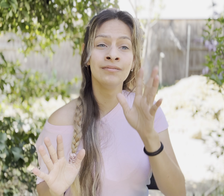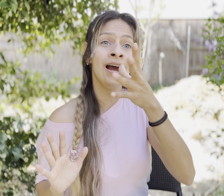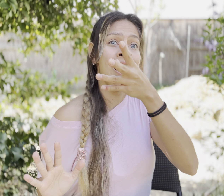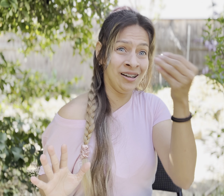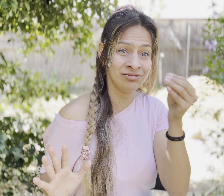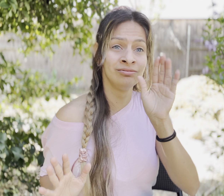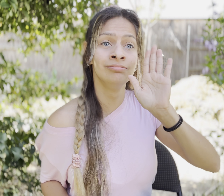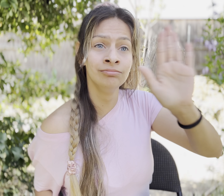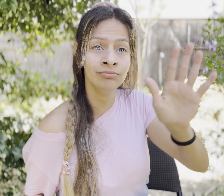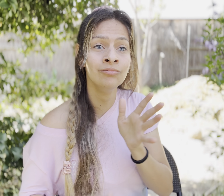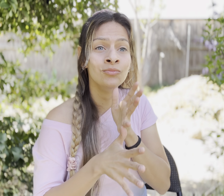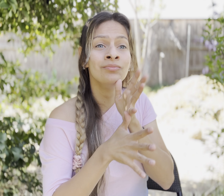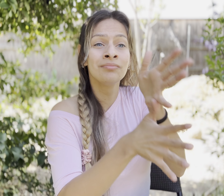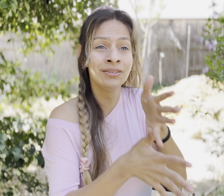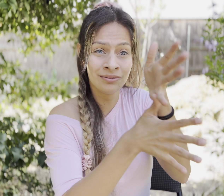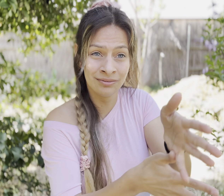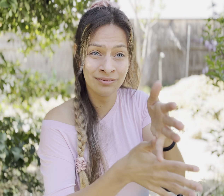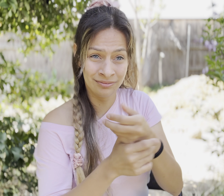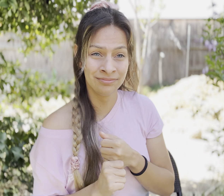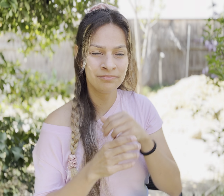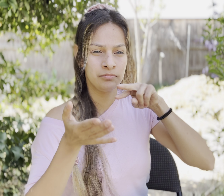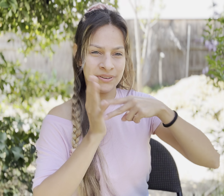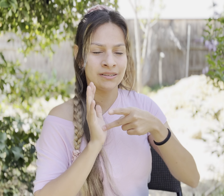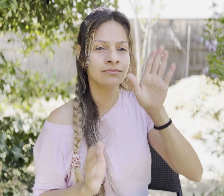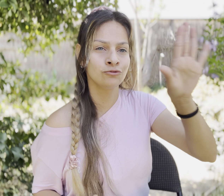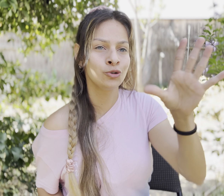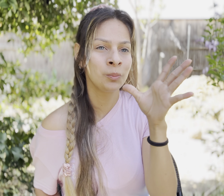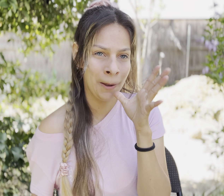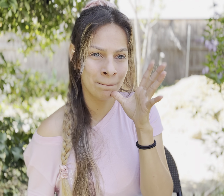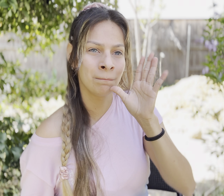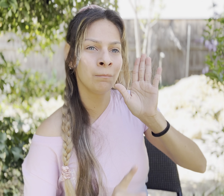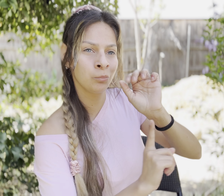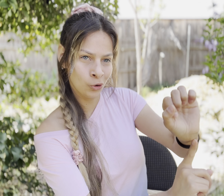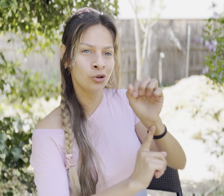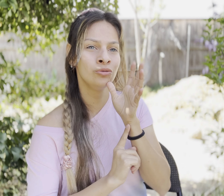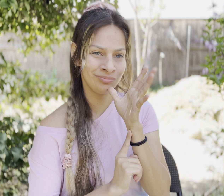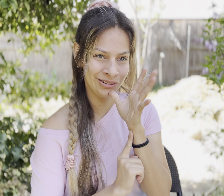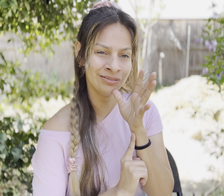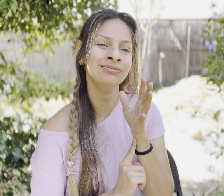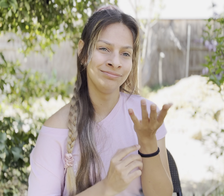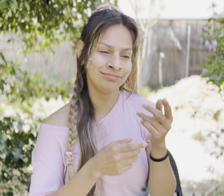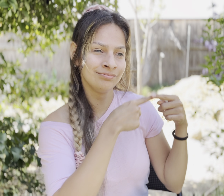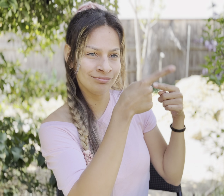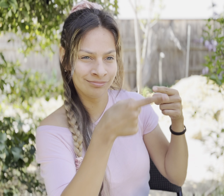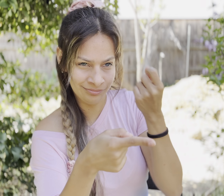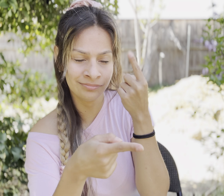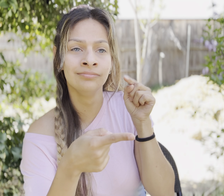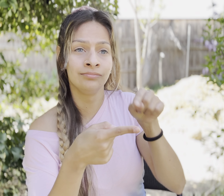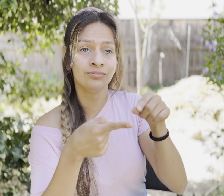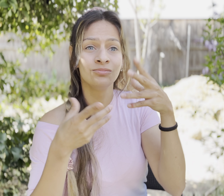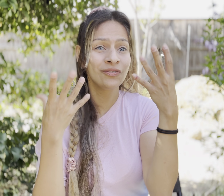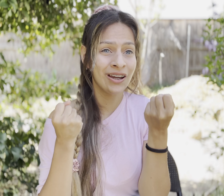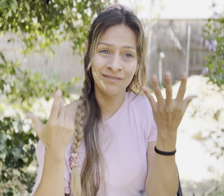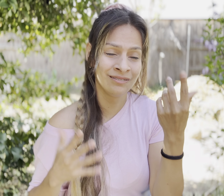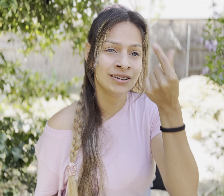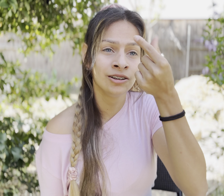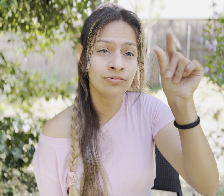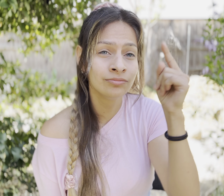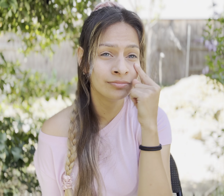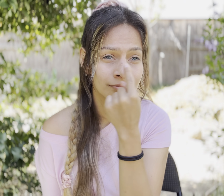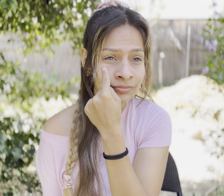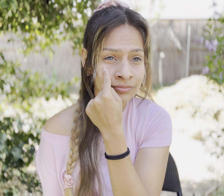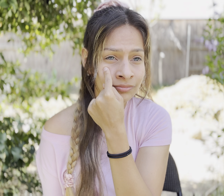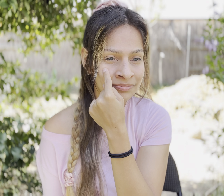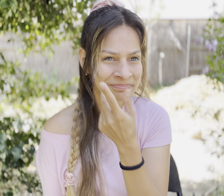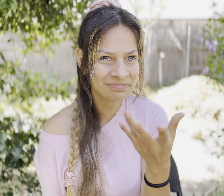Another, her mom's mother has green eyes.